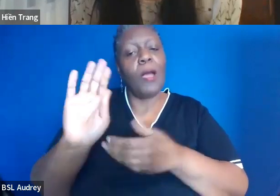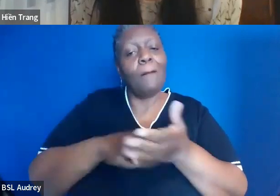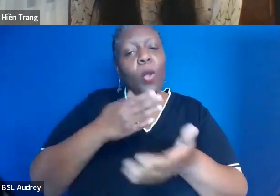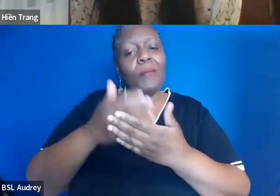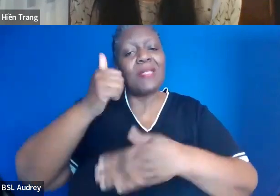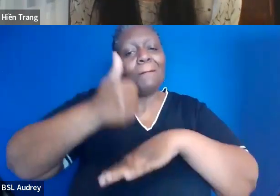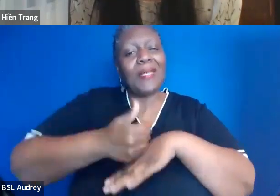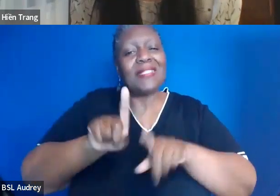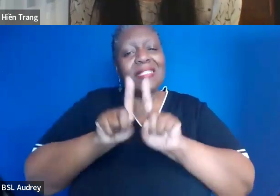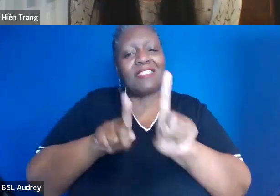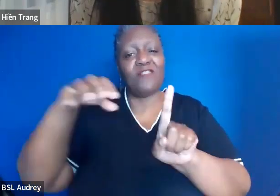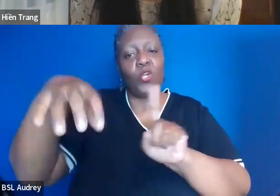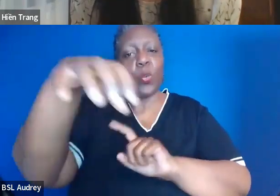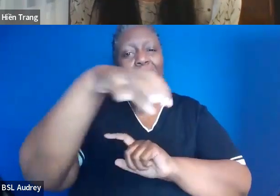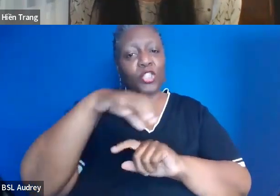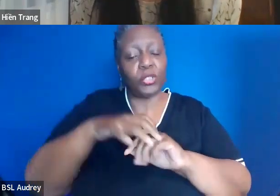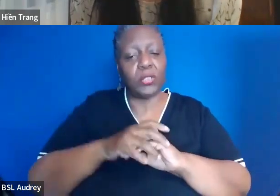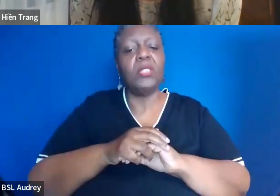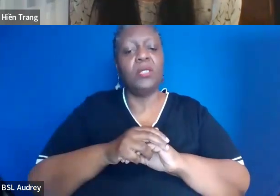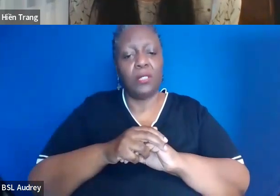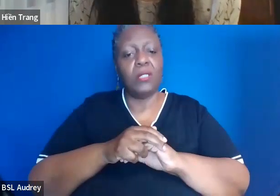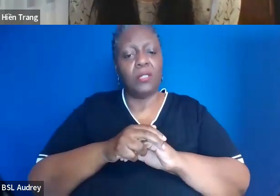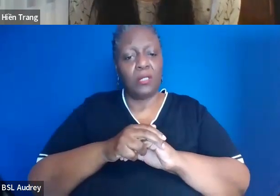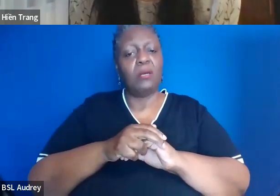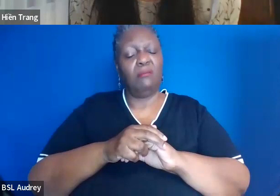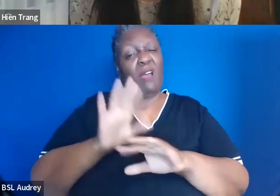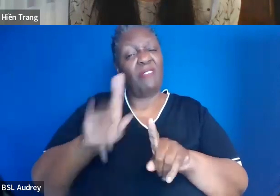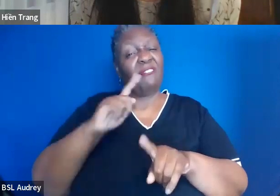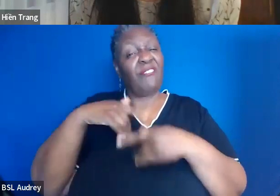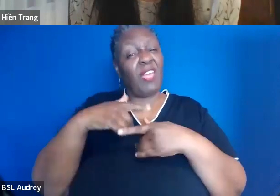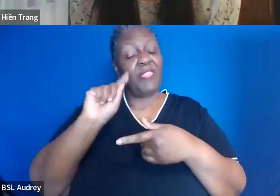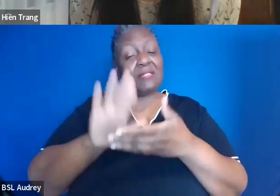in different locations and I think you know this poem came out of her travels